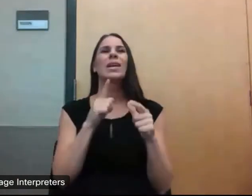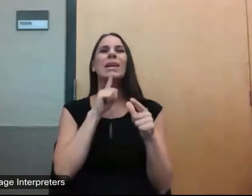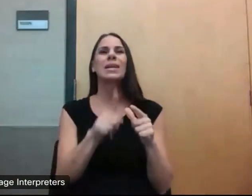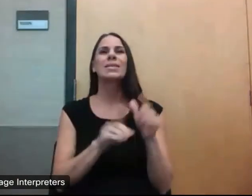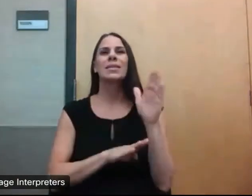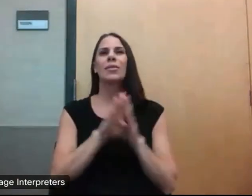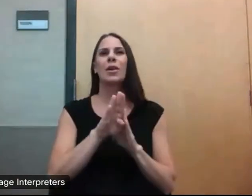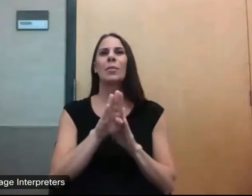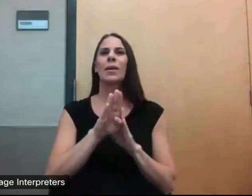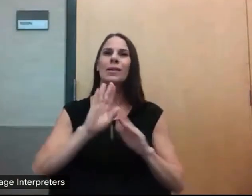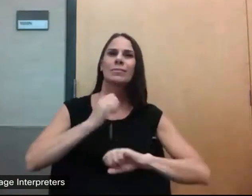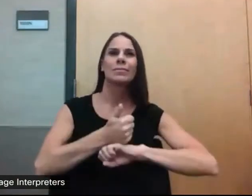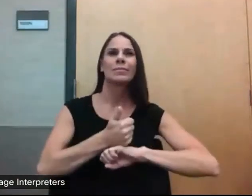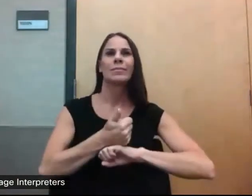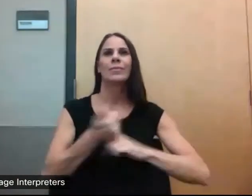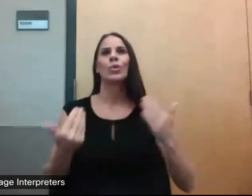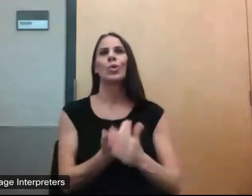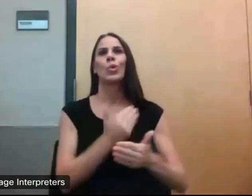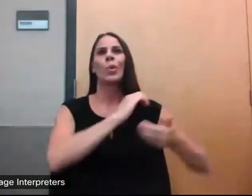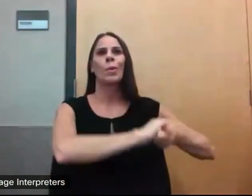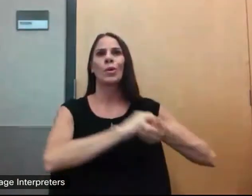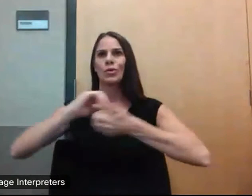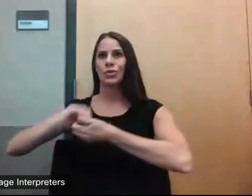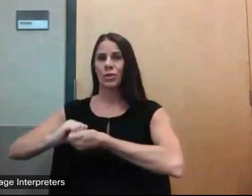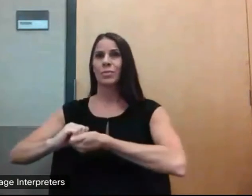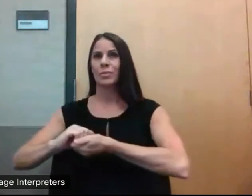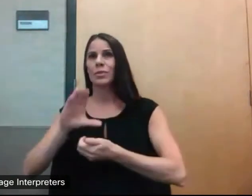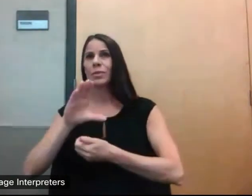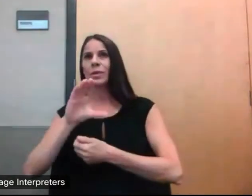Clint, you. Referred to it a couple of times. So how do